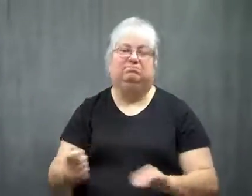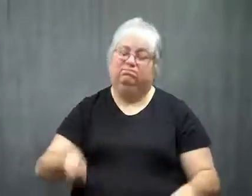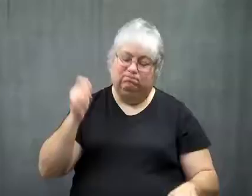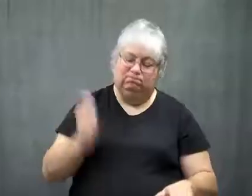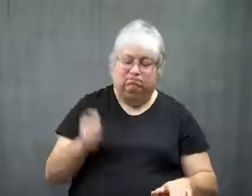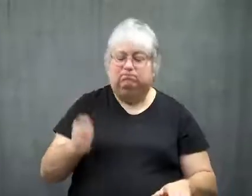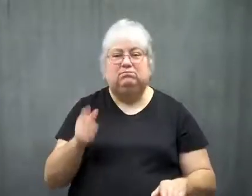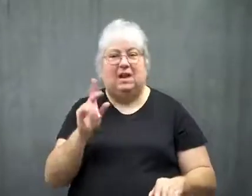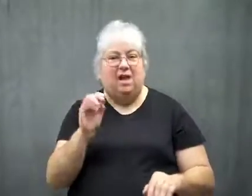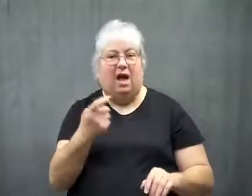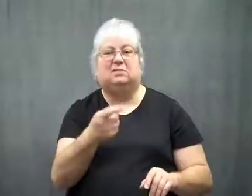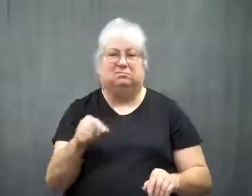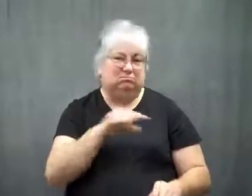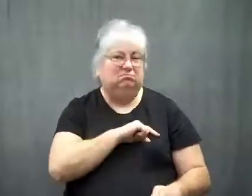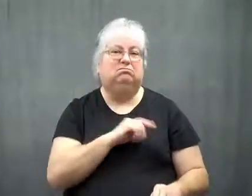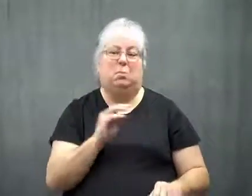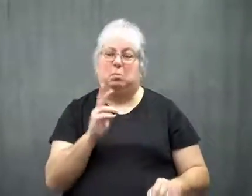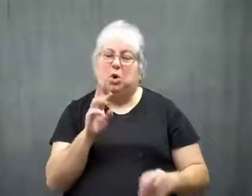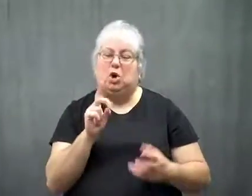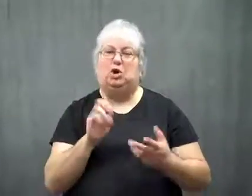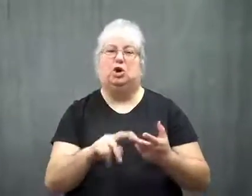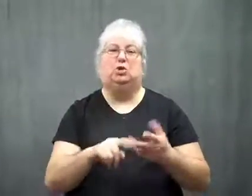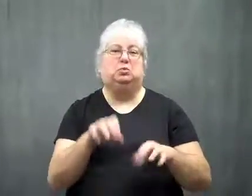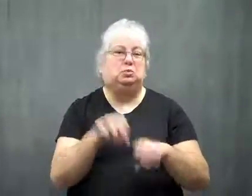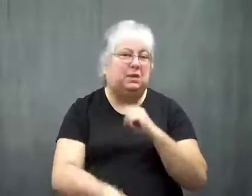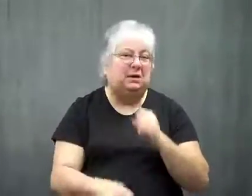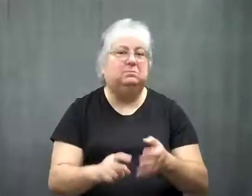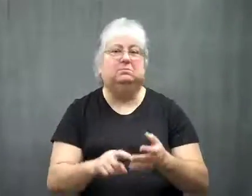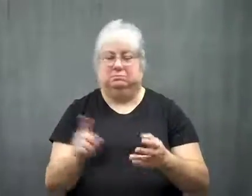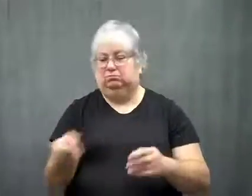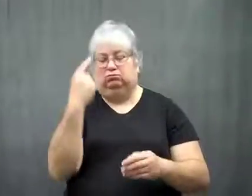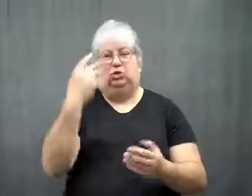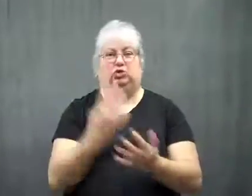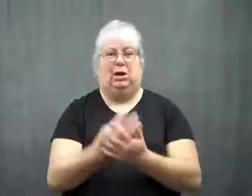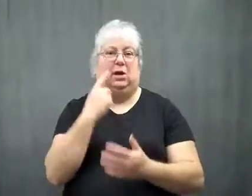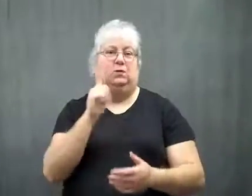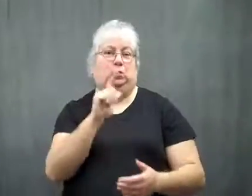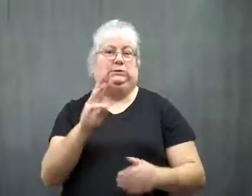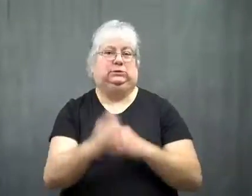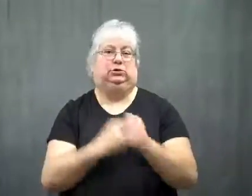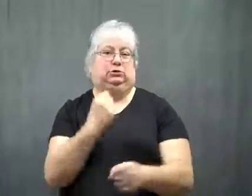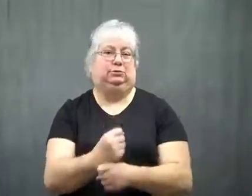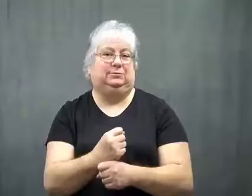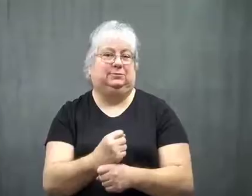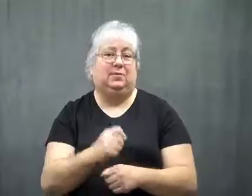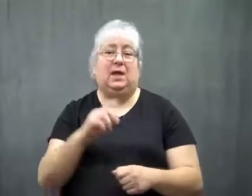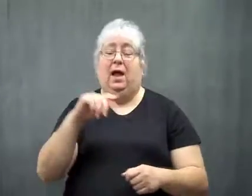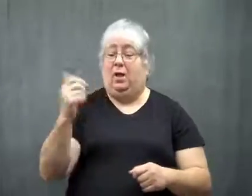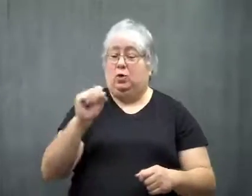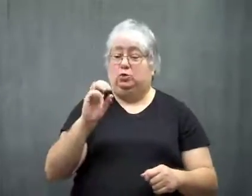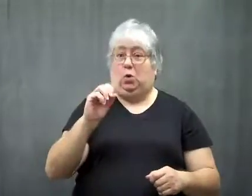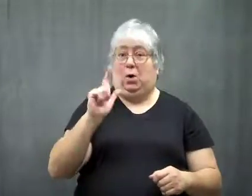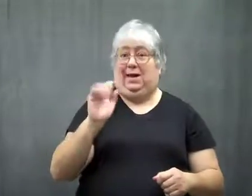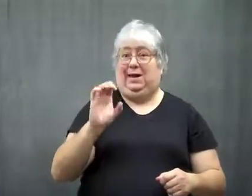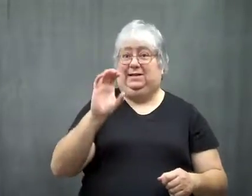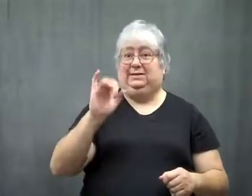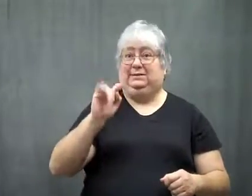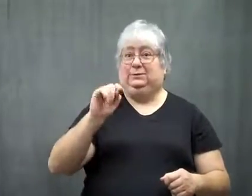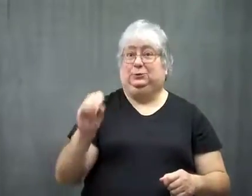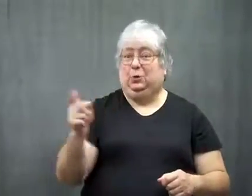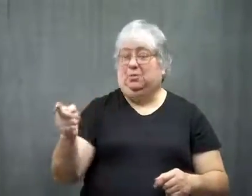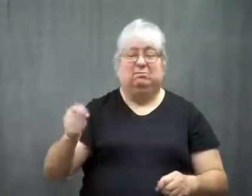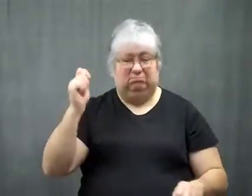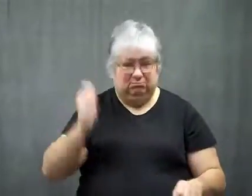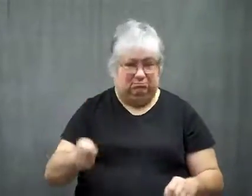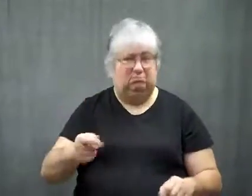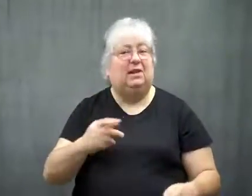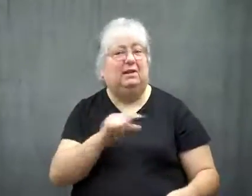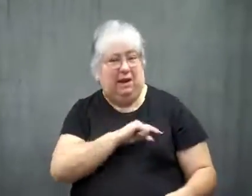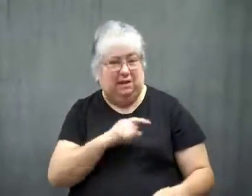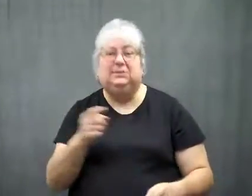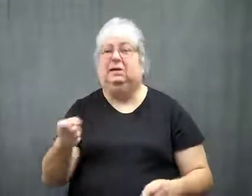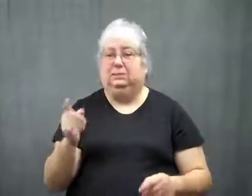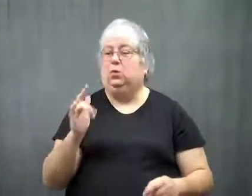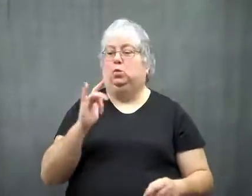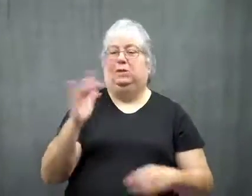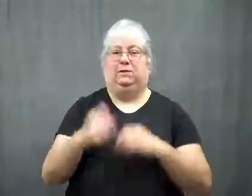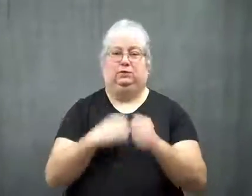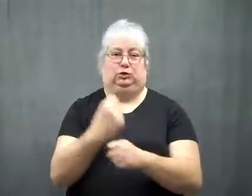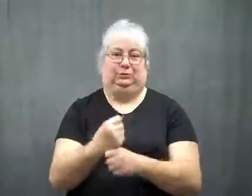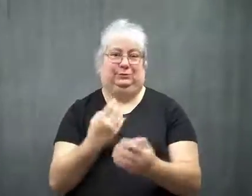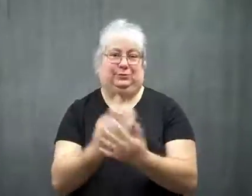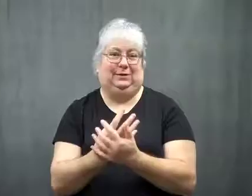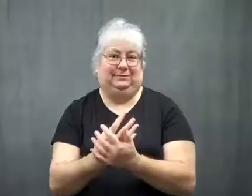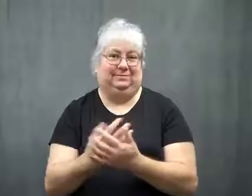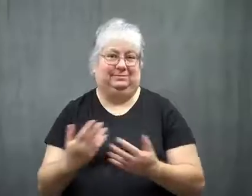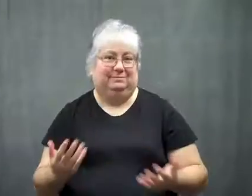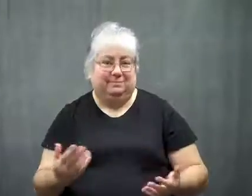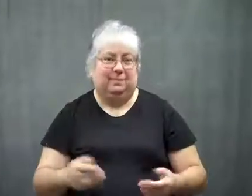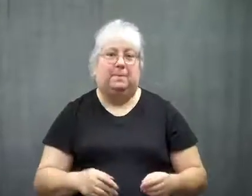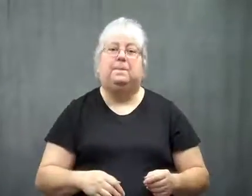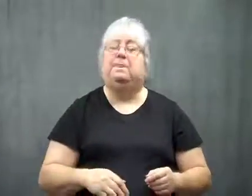He convicted Knox of murder and rape and sentenced her to 26 years.